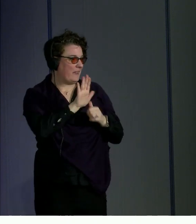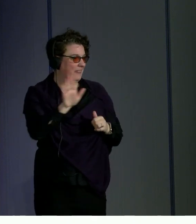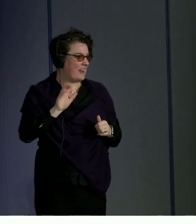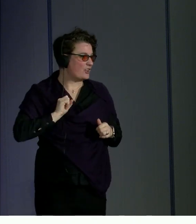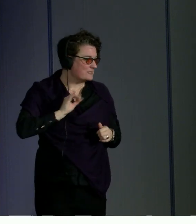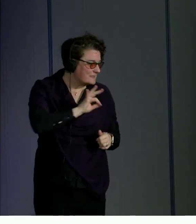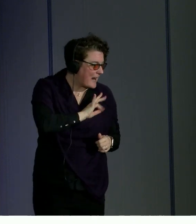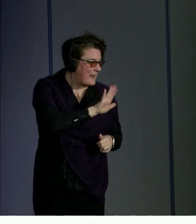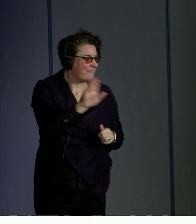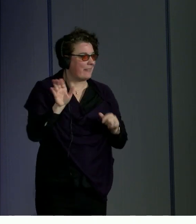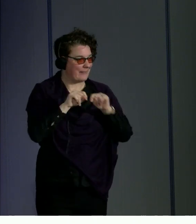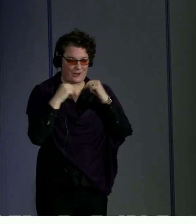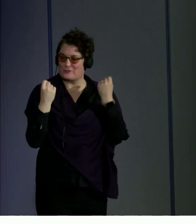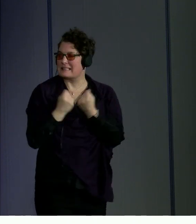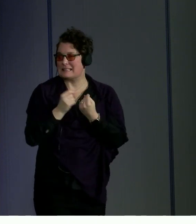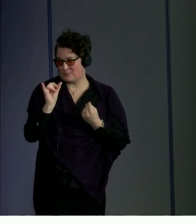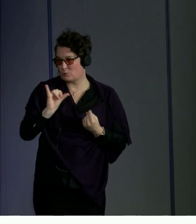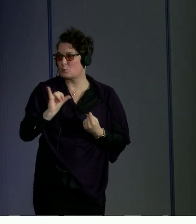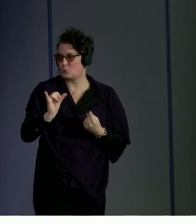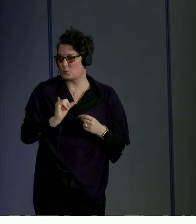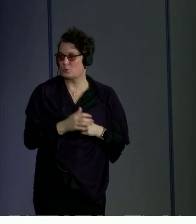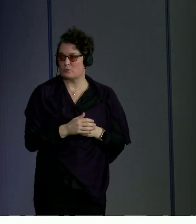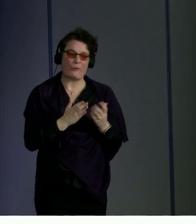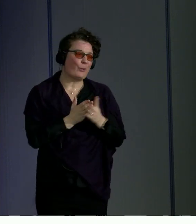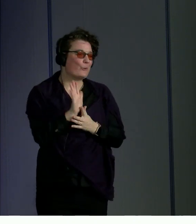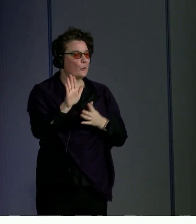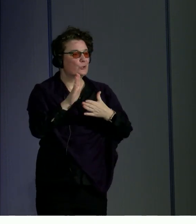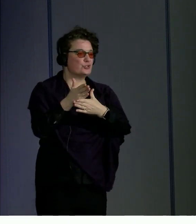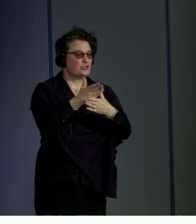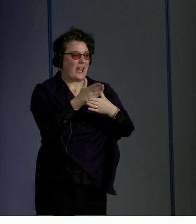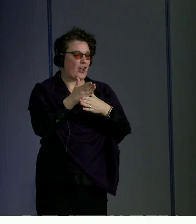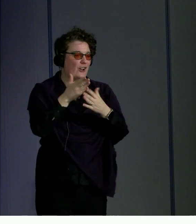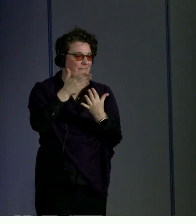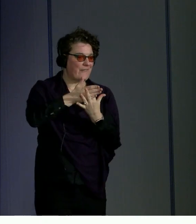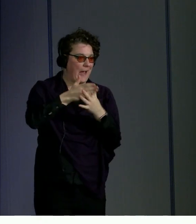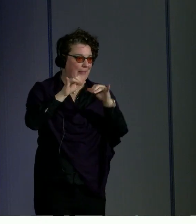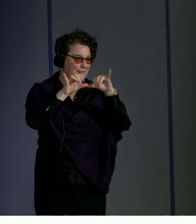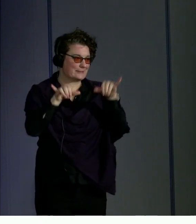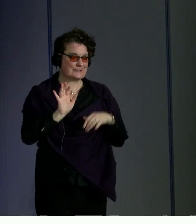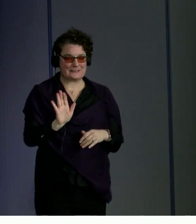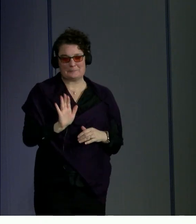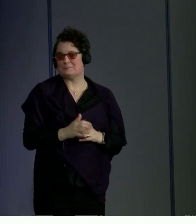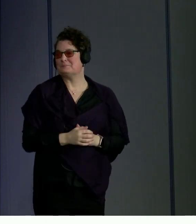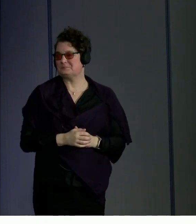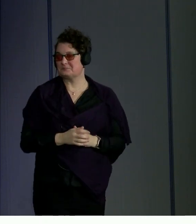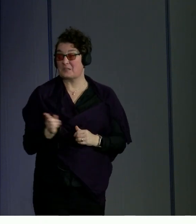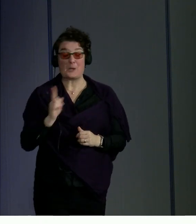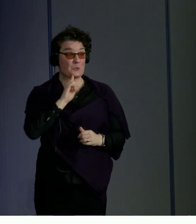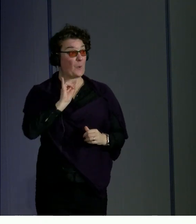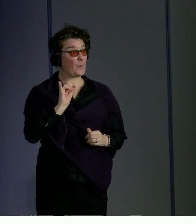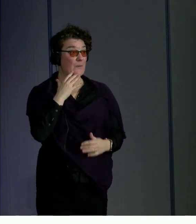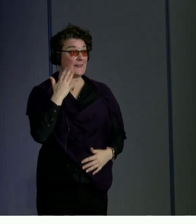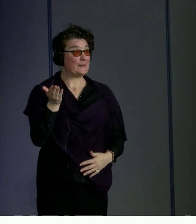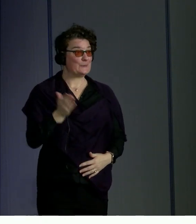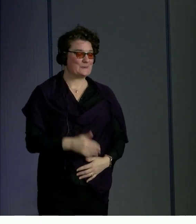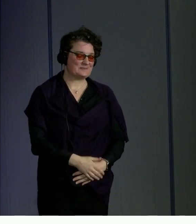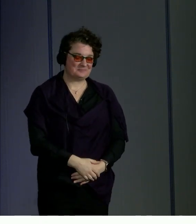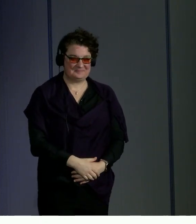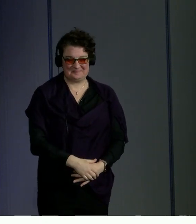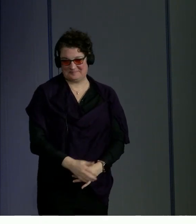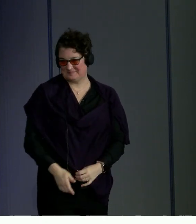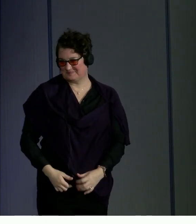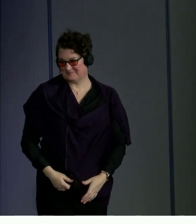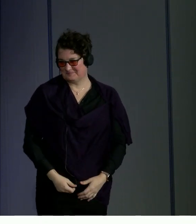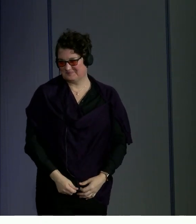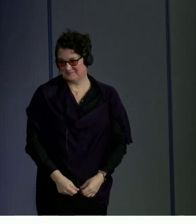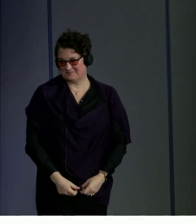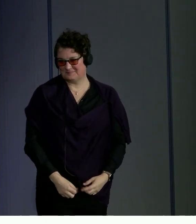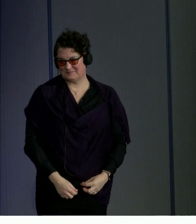teams, you know, in their shared file system. >> ELAINE OBER: So now we're going to explore